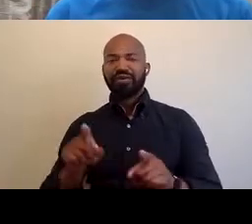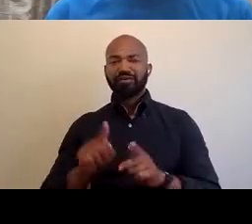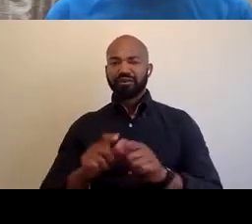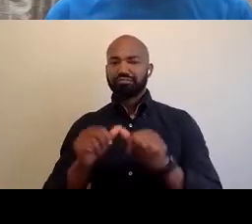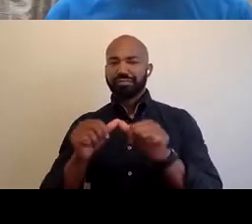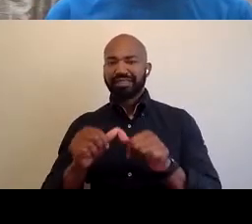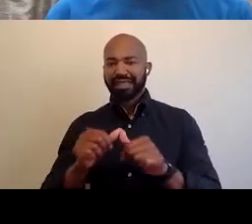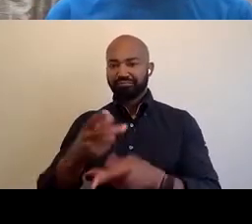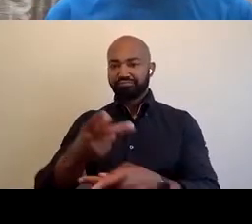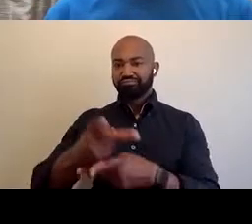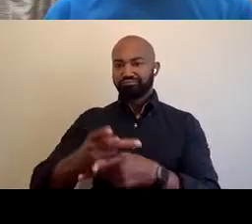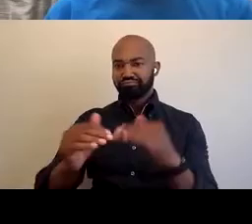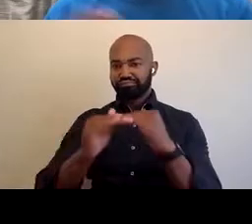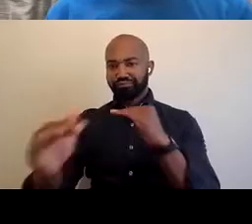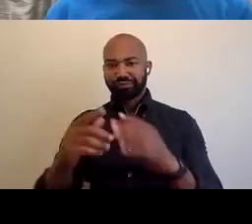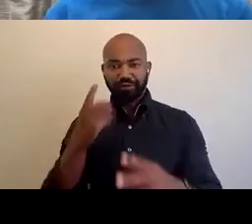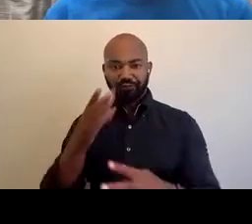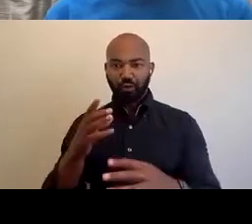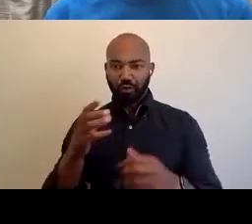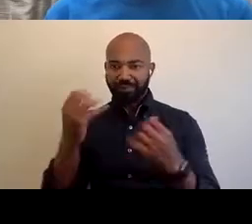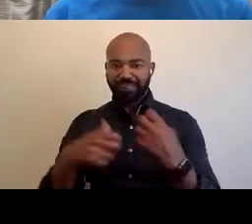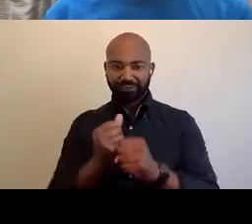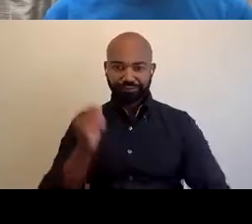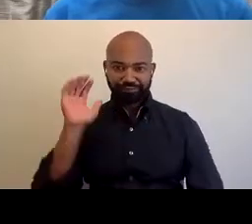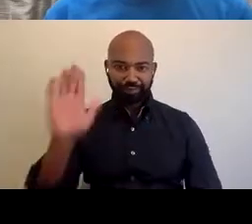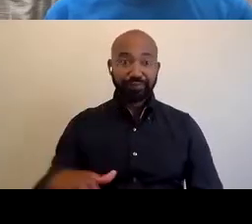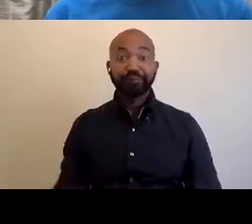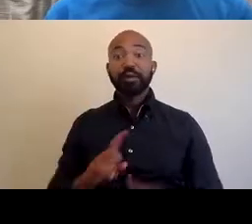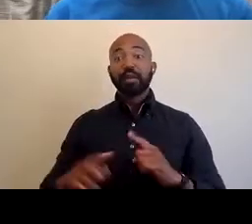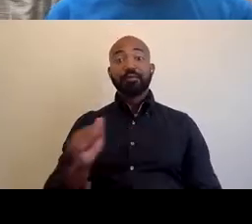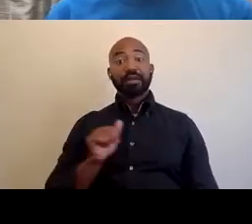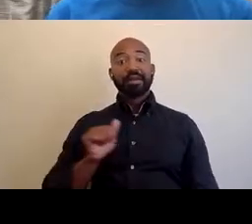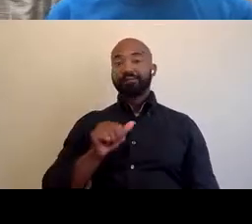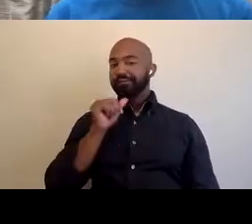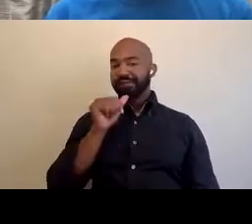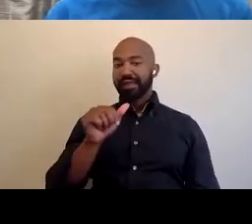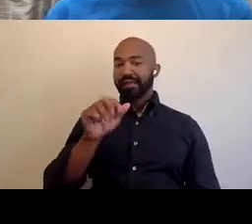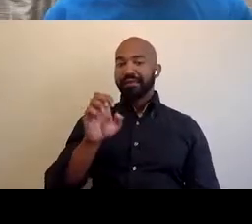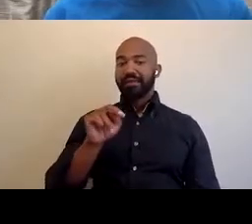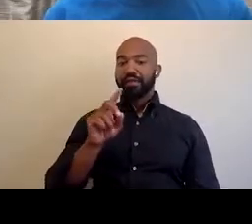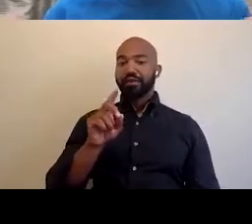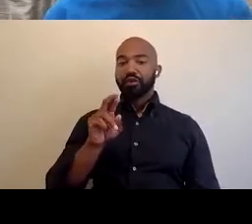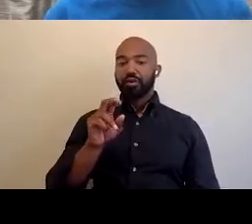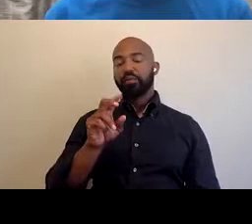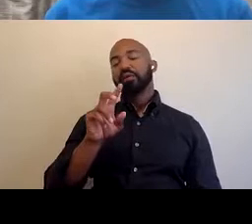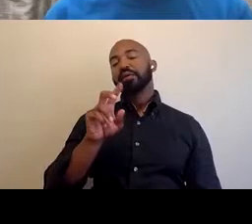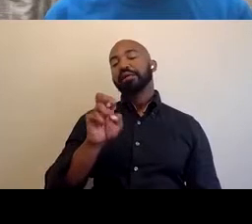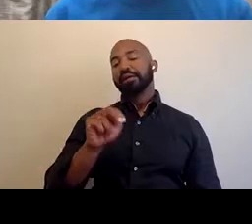It's really a great process. I do wanna just caveat that I am not an endocrinologist nor gynecologist, and we do in the Inclusion Health Clinic